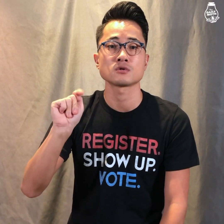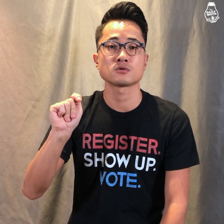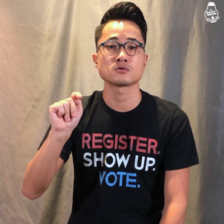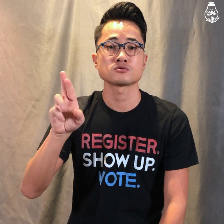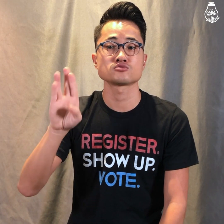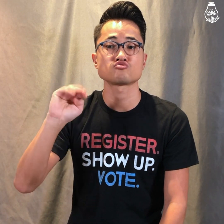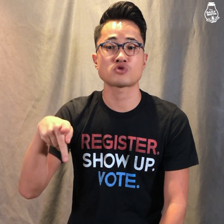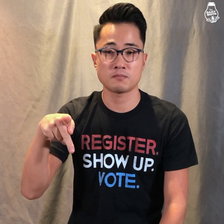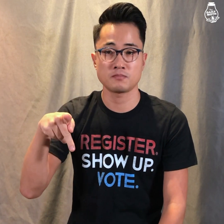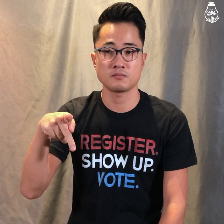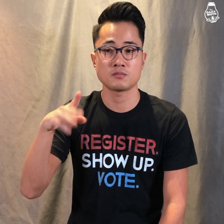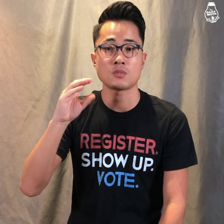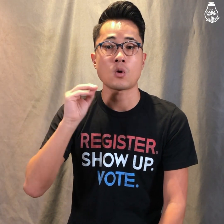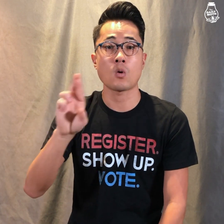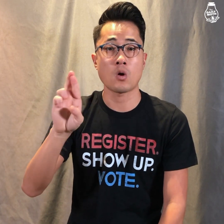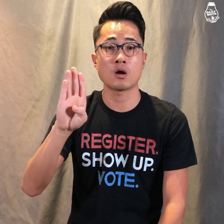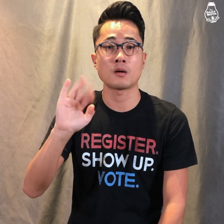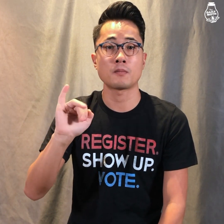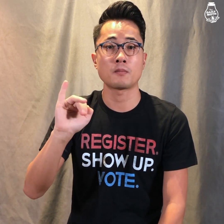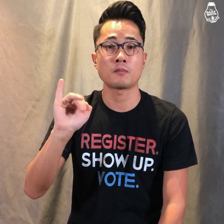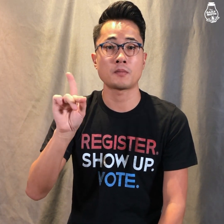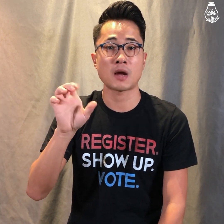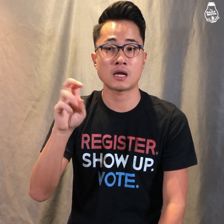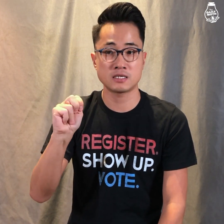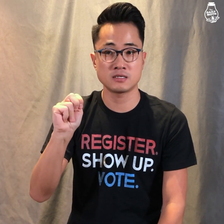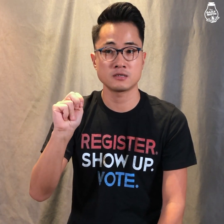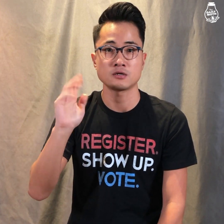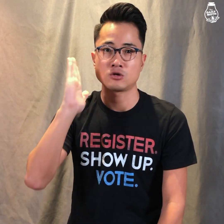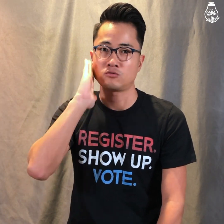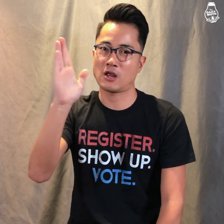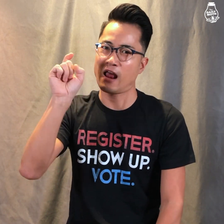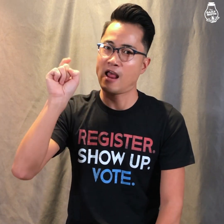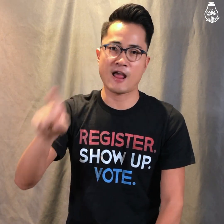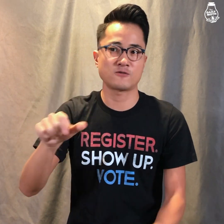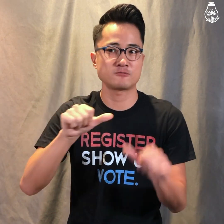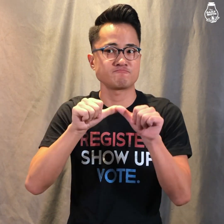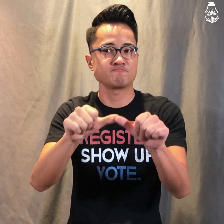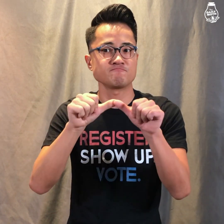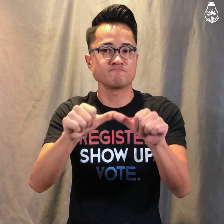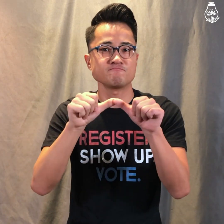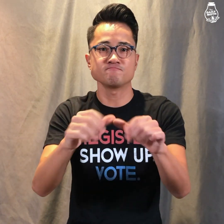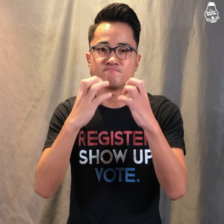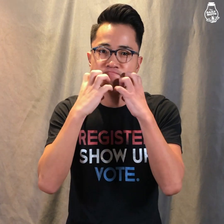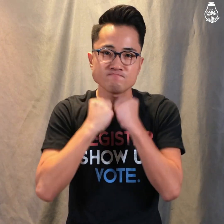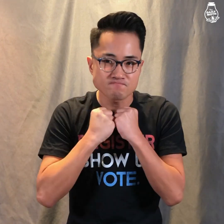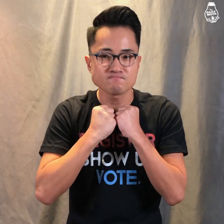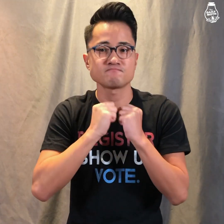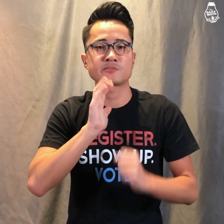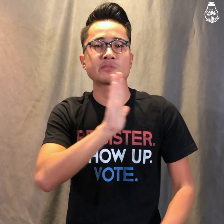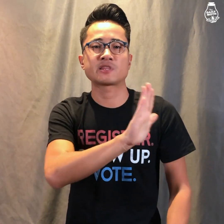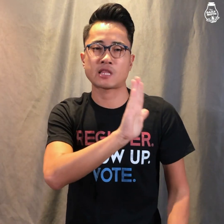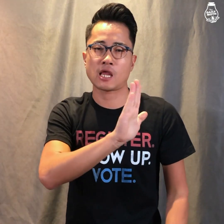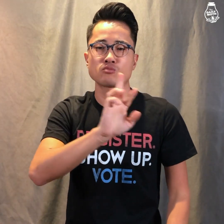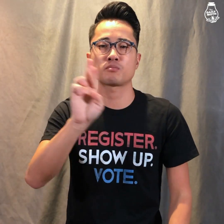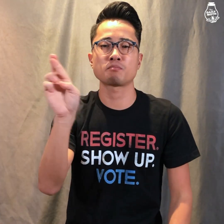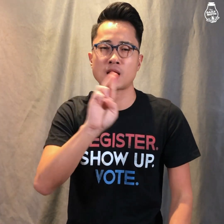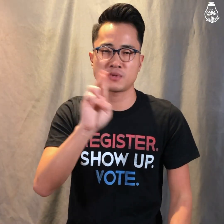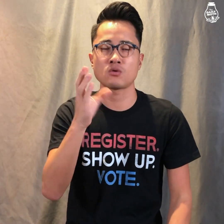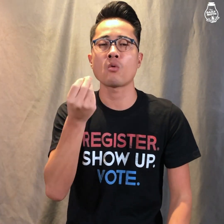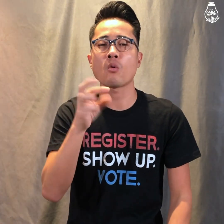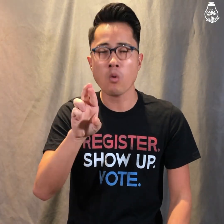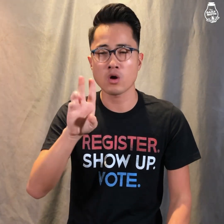Trump or Biden will have to maintain their "red" or